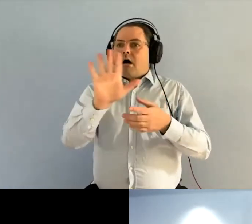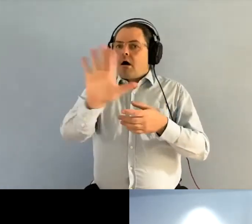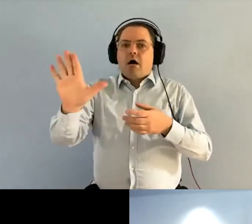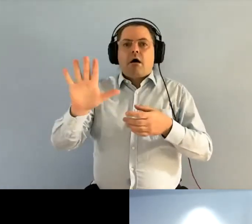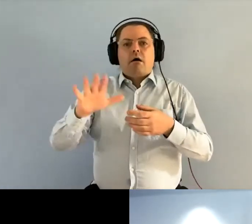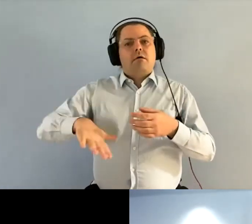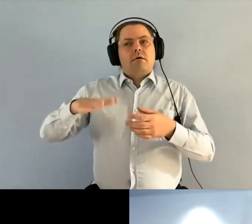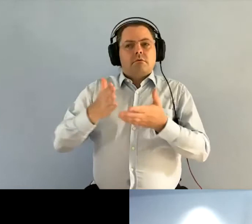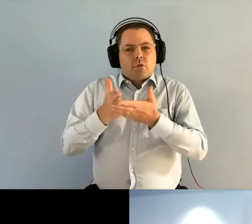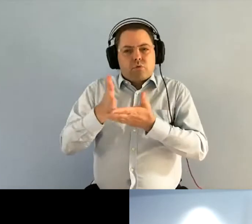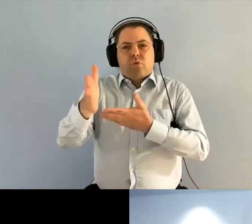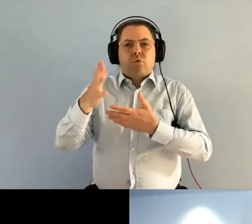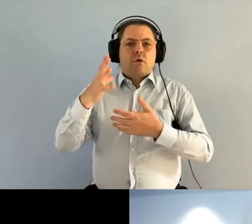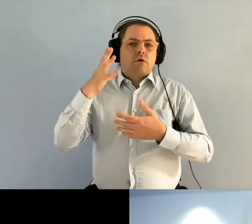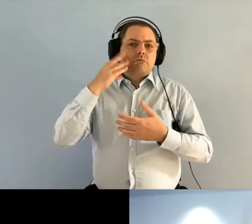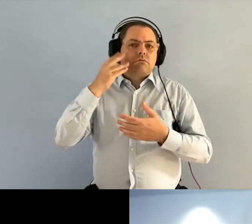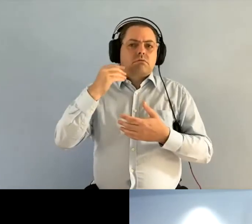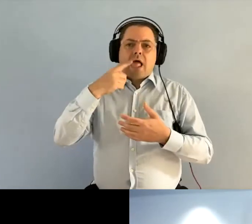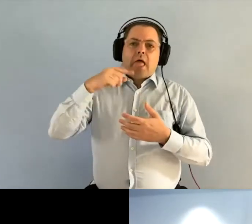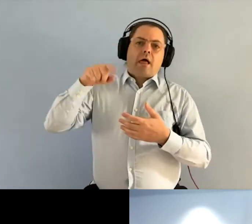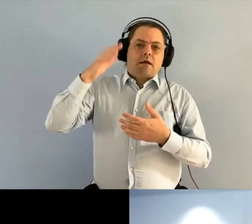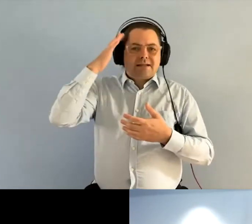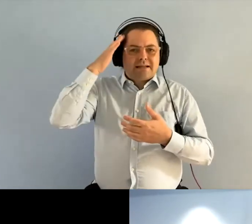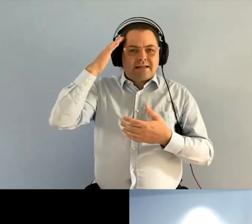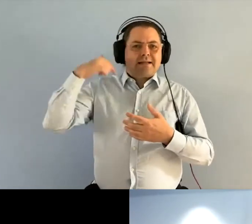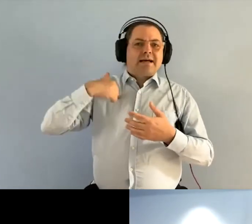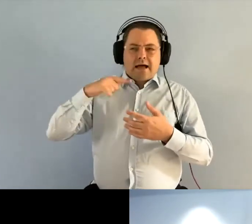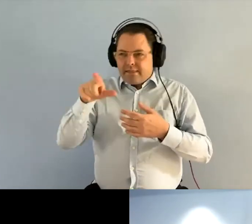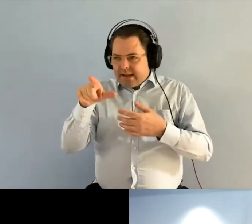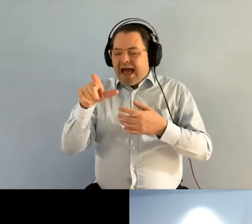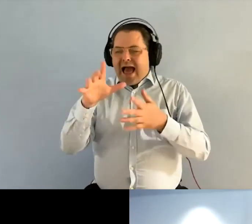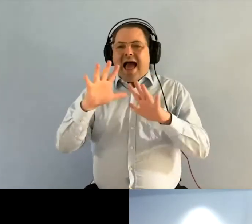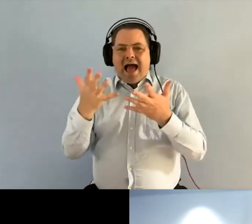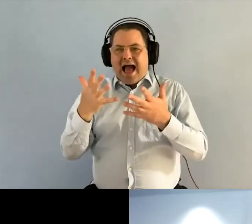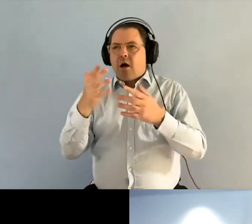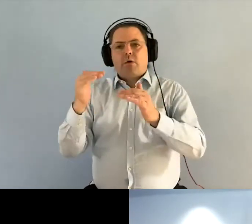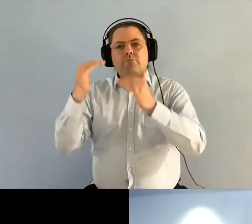very careful note of